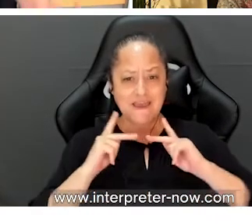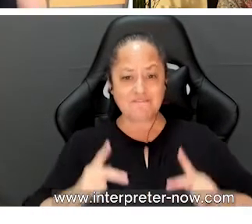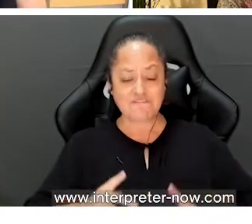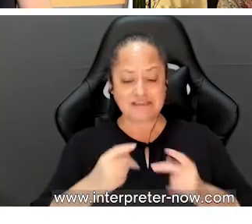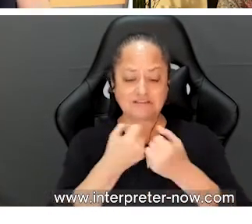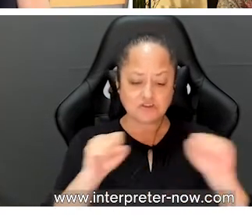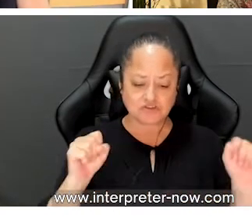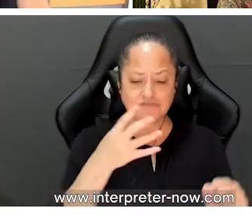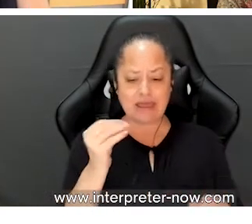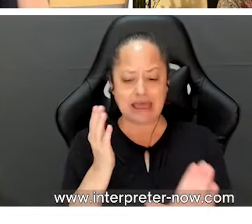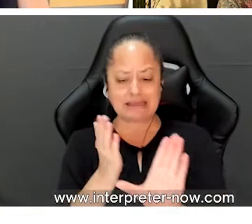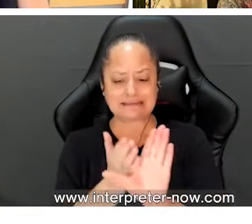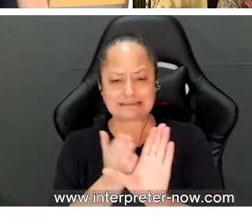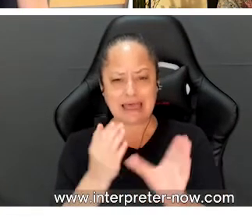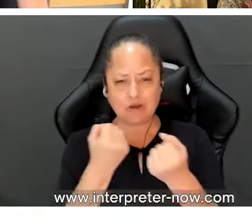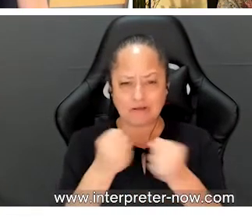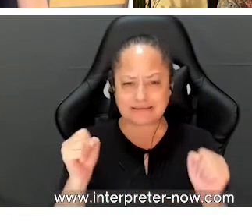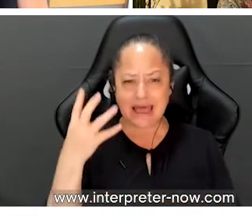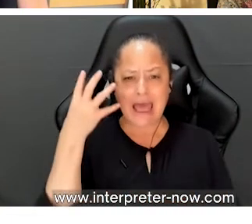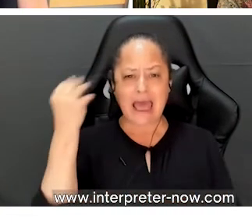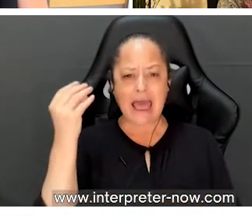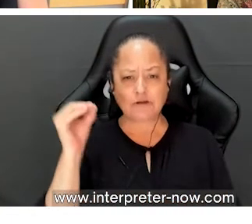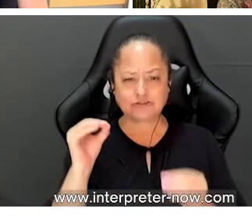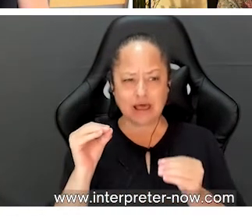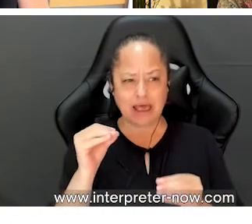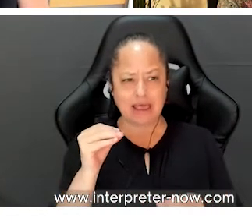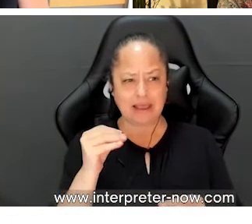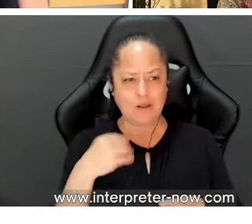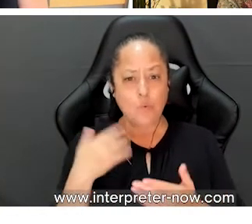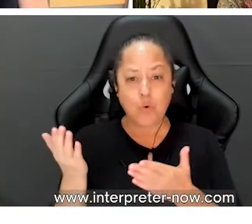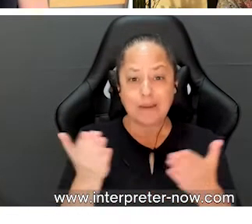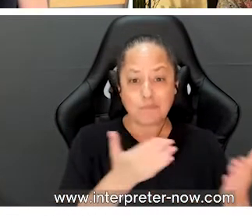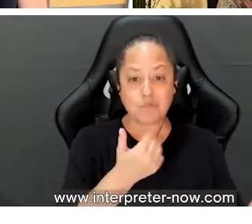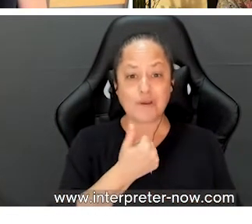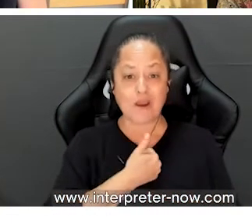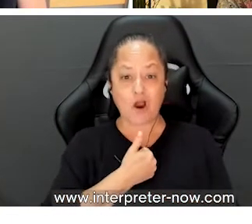And obviously, we bring ourselves to work, and we bring our experiences to work. Yeah, absolutely.